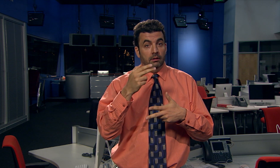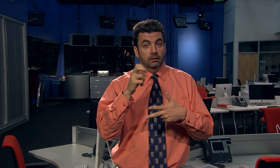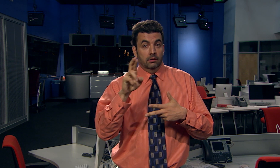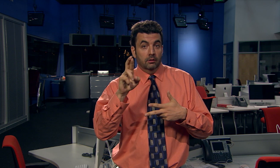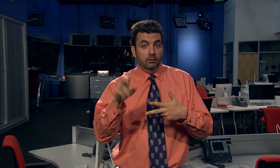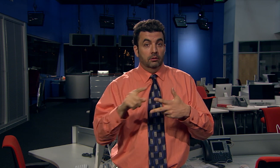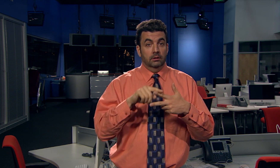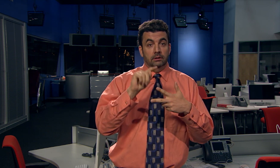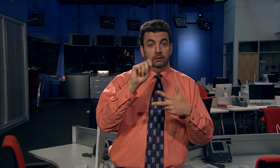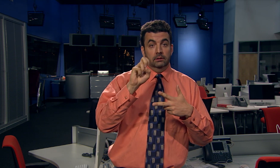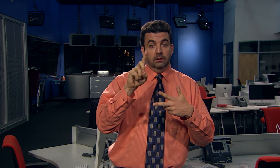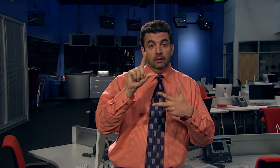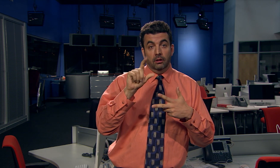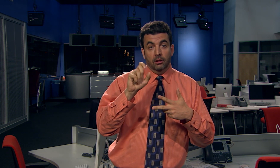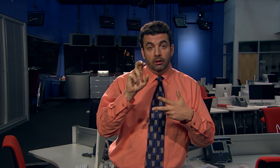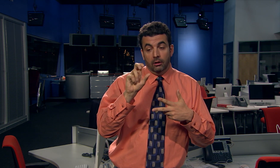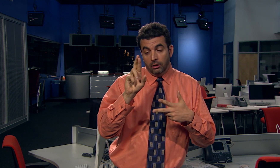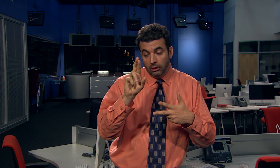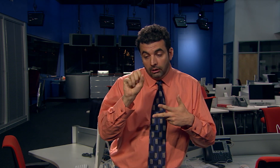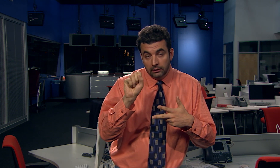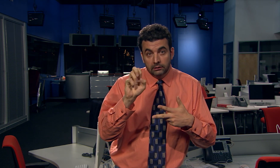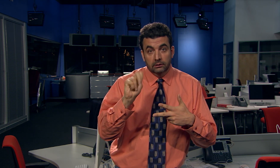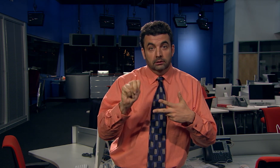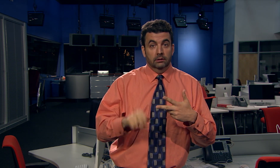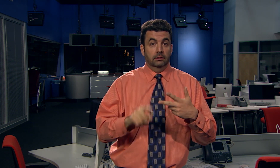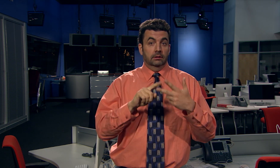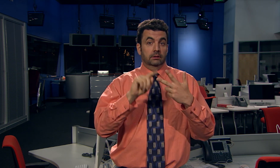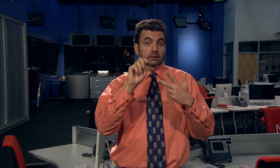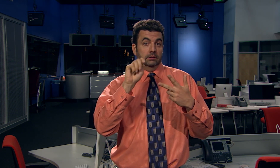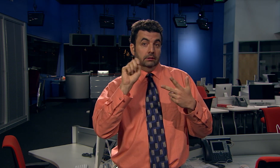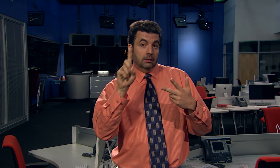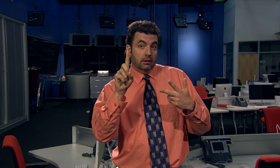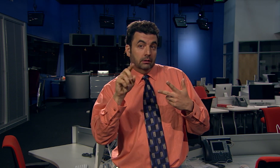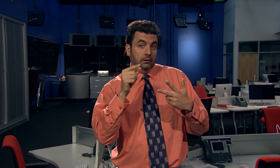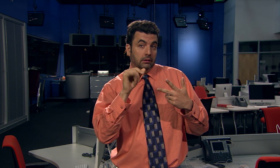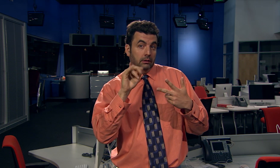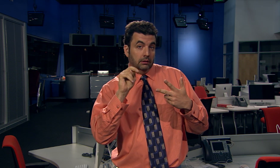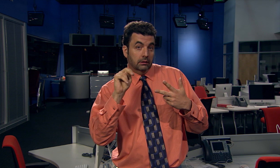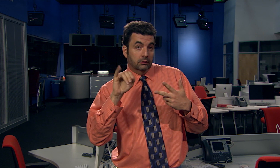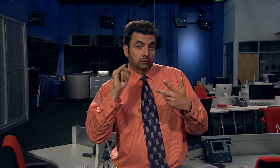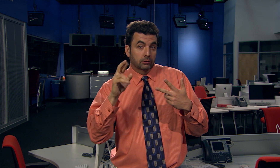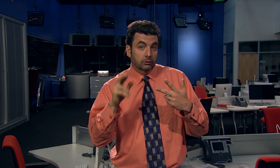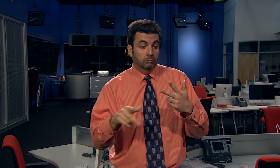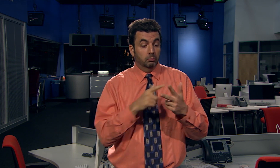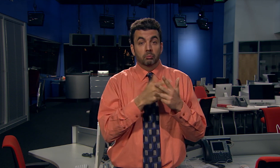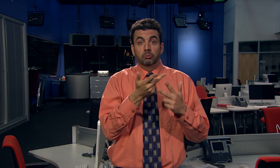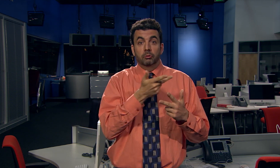THE CARDS JUST SIGNED JARED VELDHEER, TED LARSEN AND TED GINN, JR. THAT FIXES THEIR